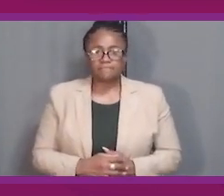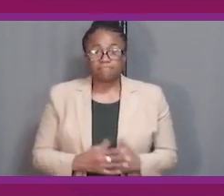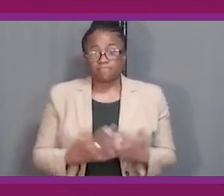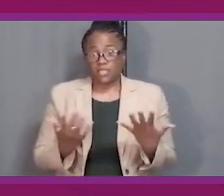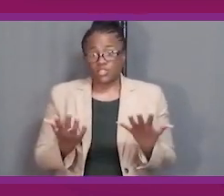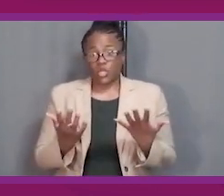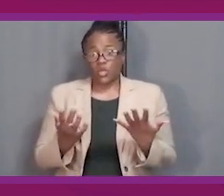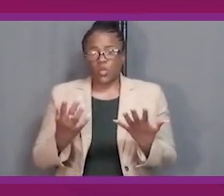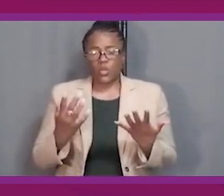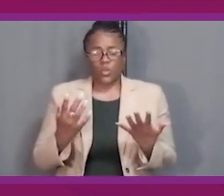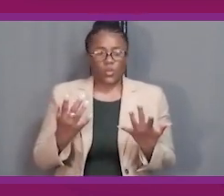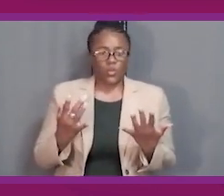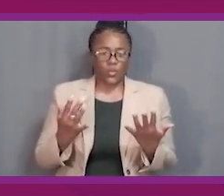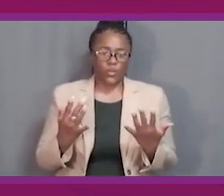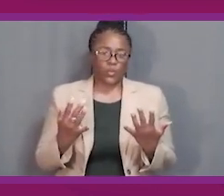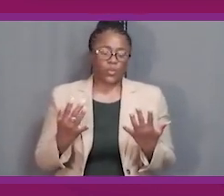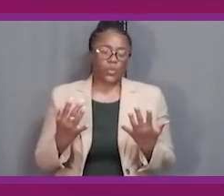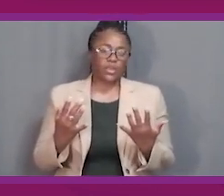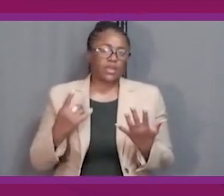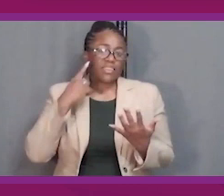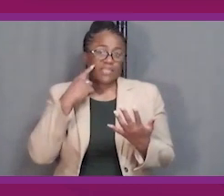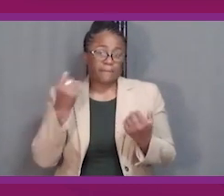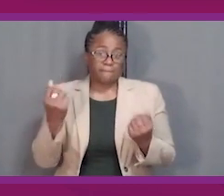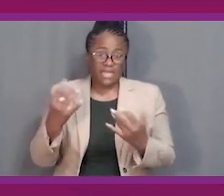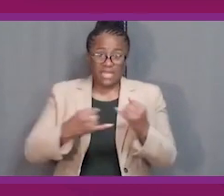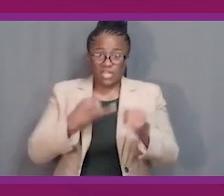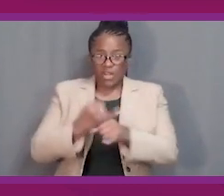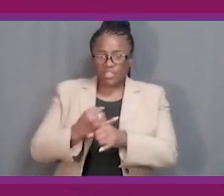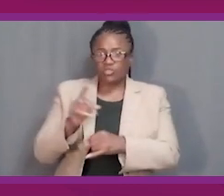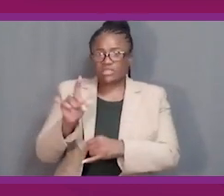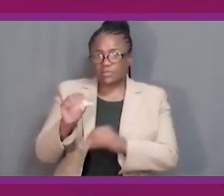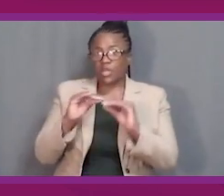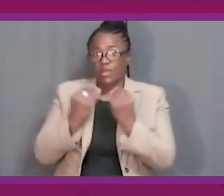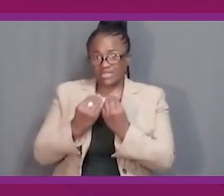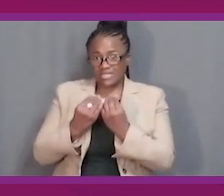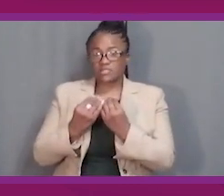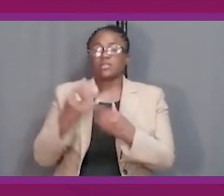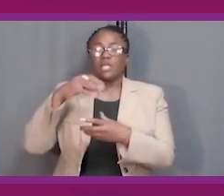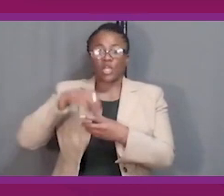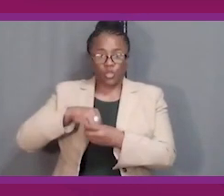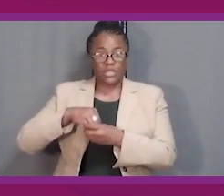including the World Institute on Disability, are US based. So what would it look like for